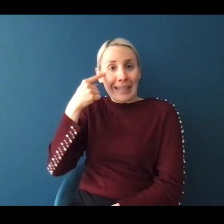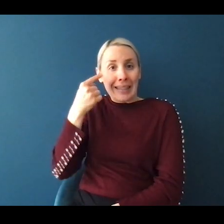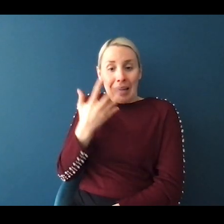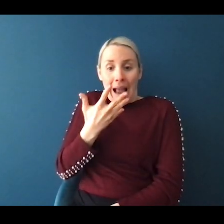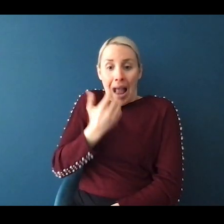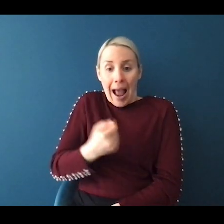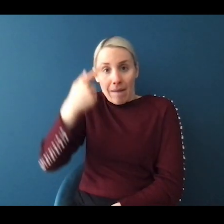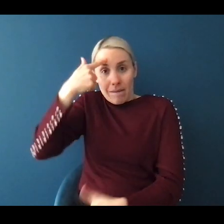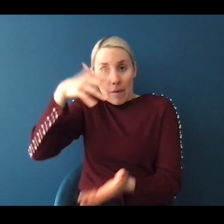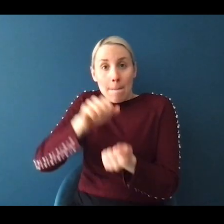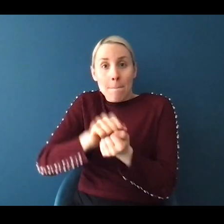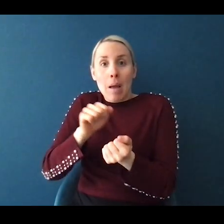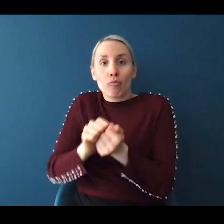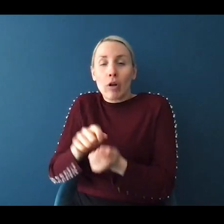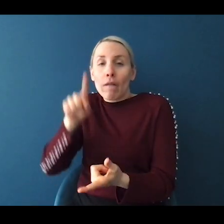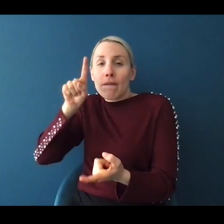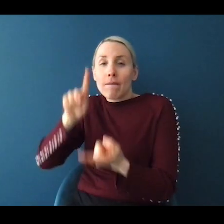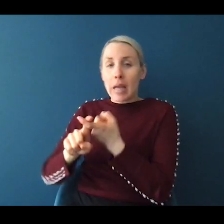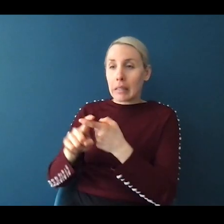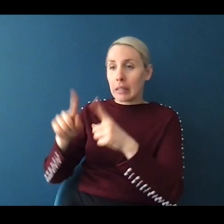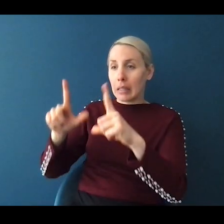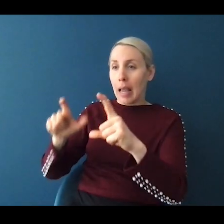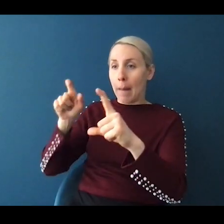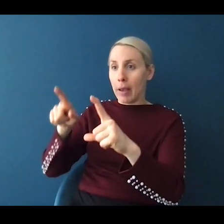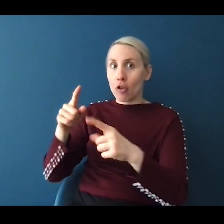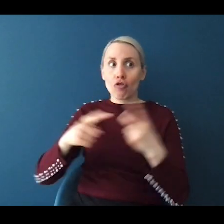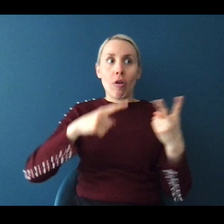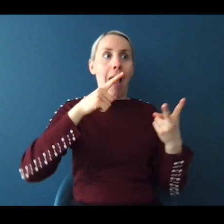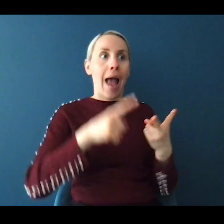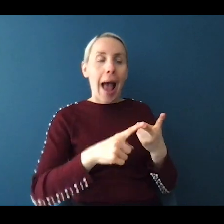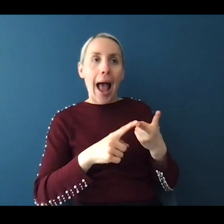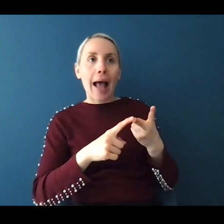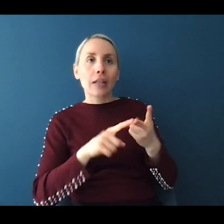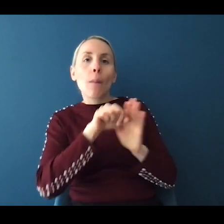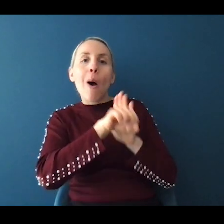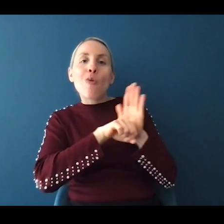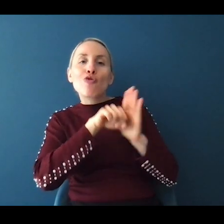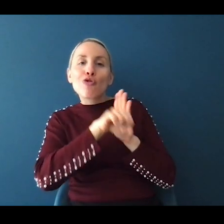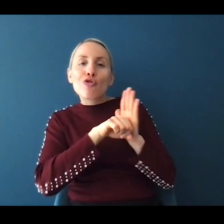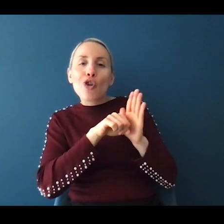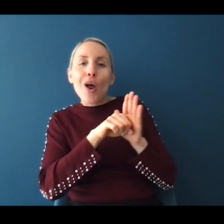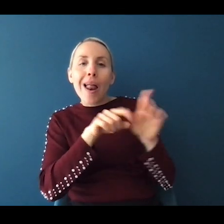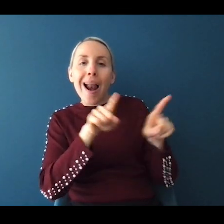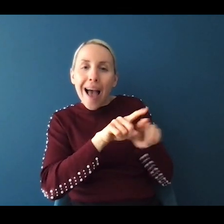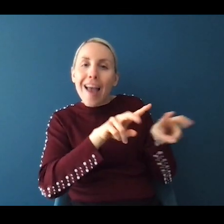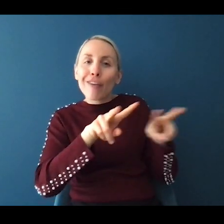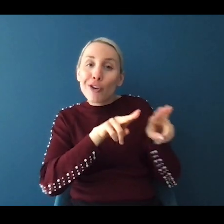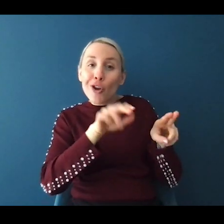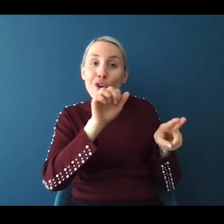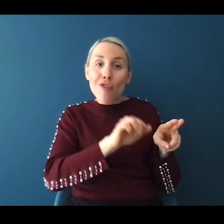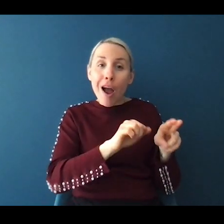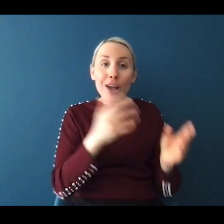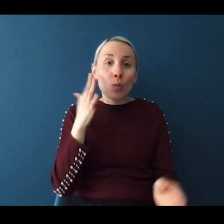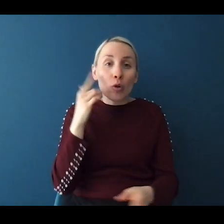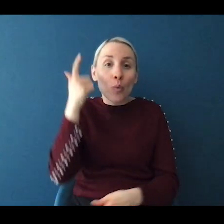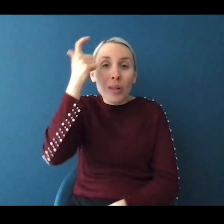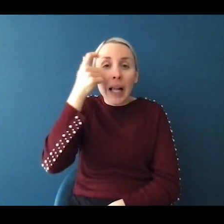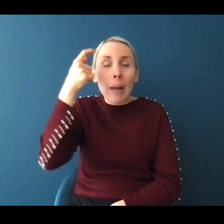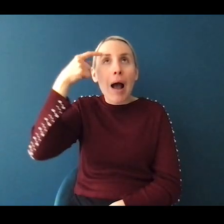also in motion so you know in oh my god I’m talking way too much.